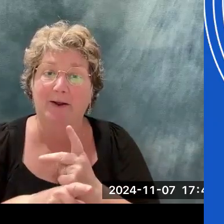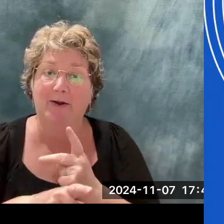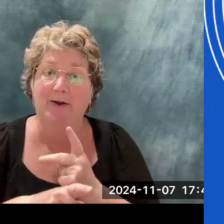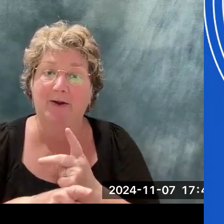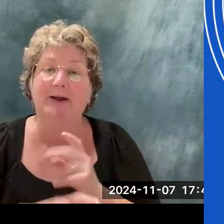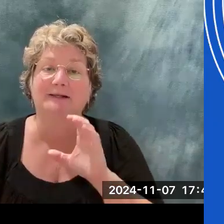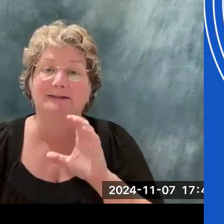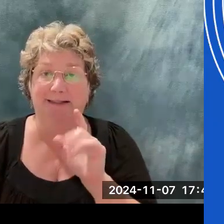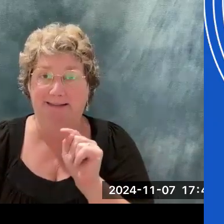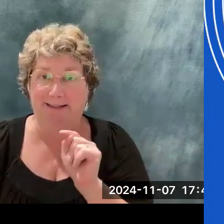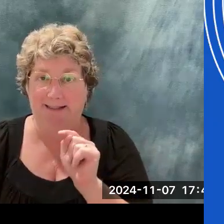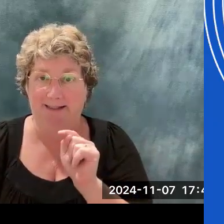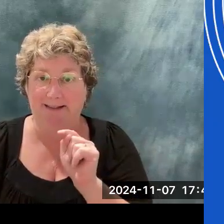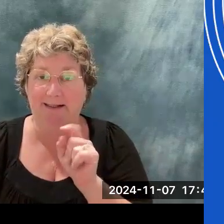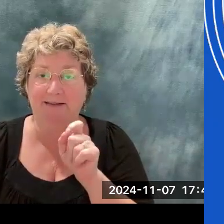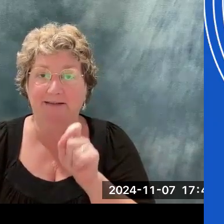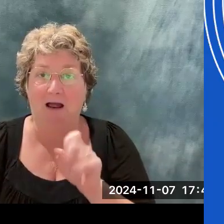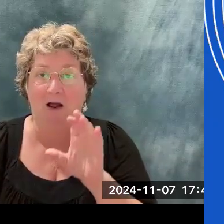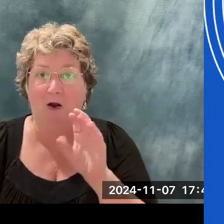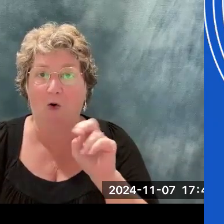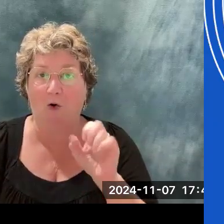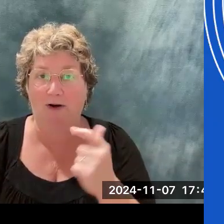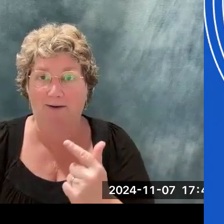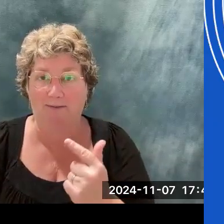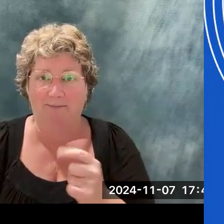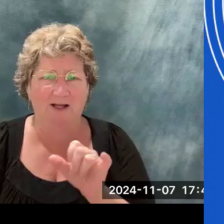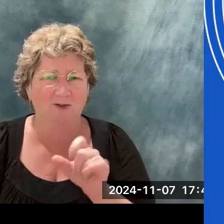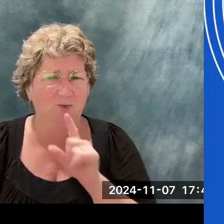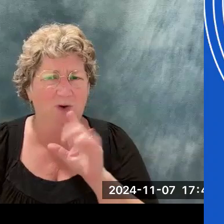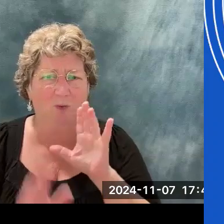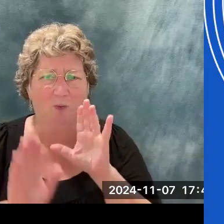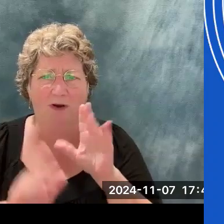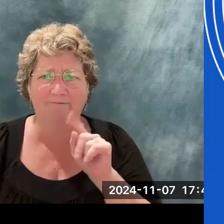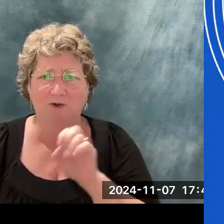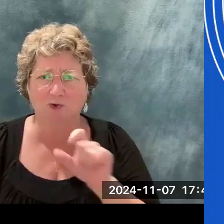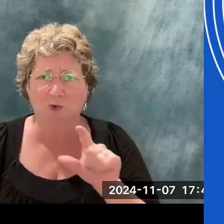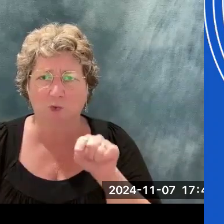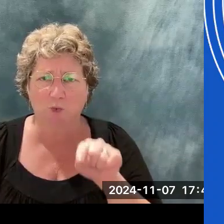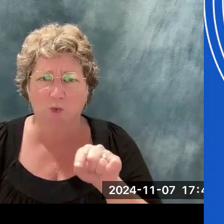If you go to this website, and these are just sort of the two pictures of the website itself,